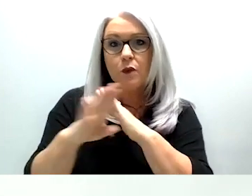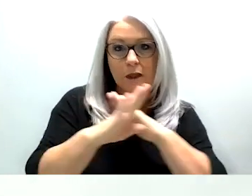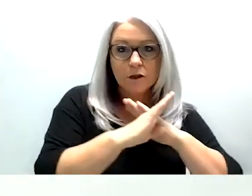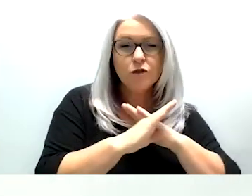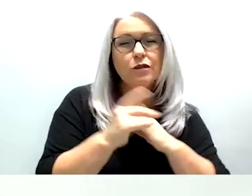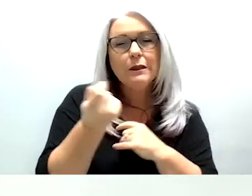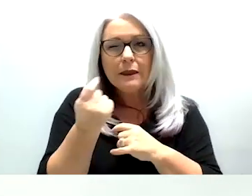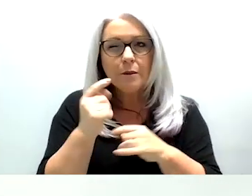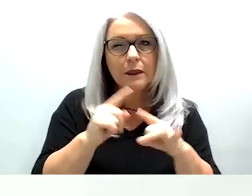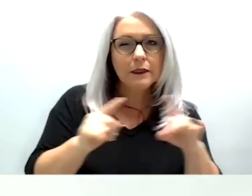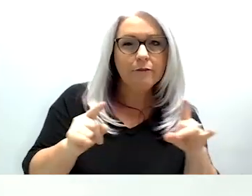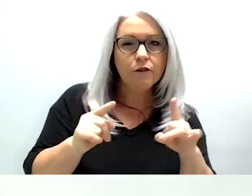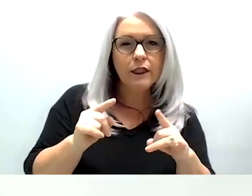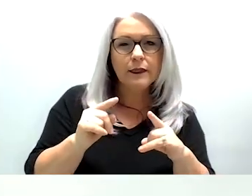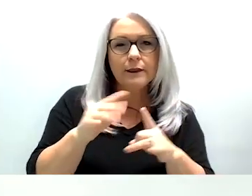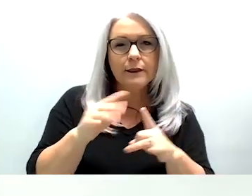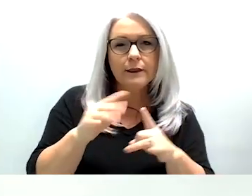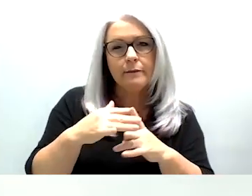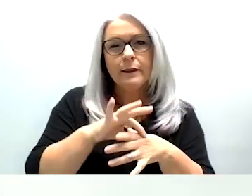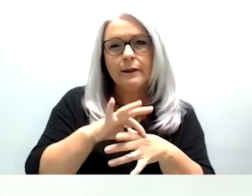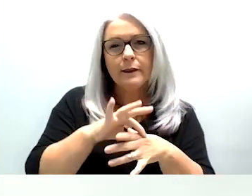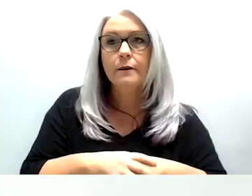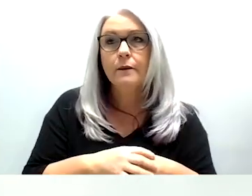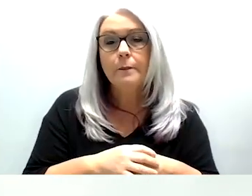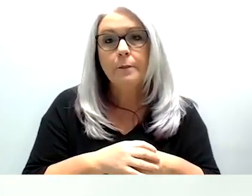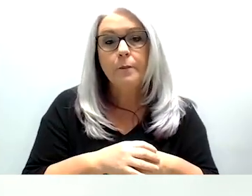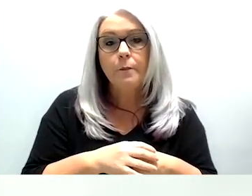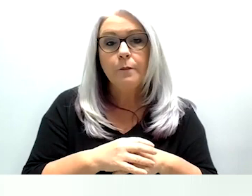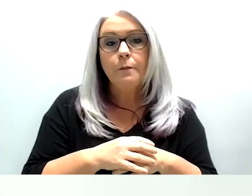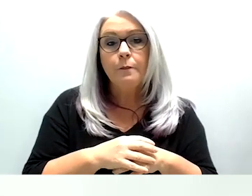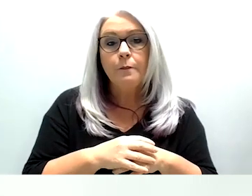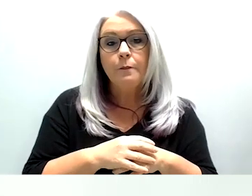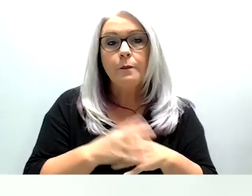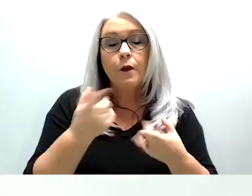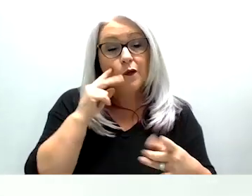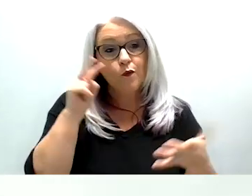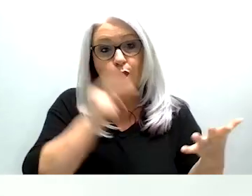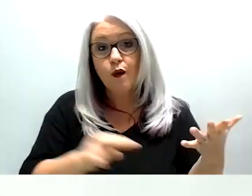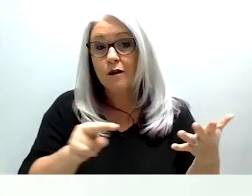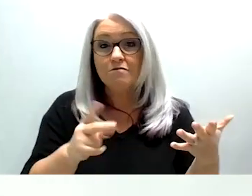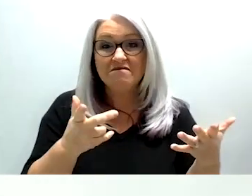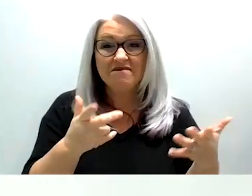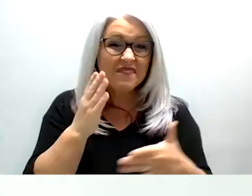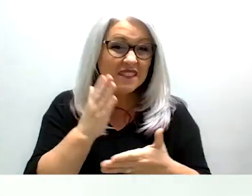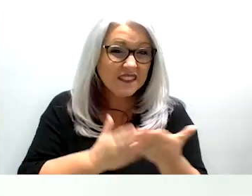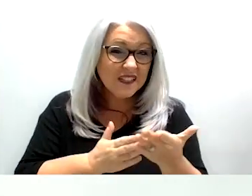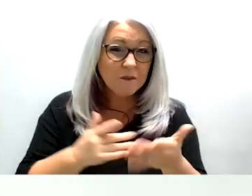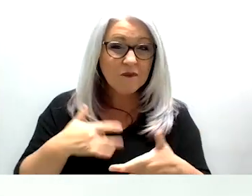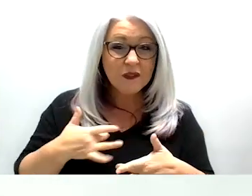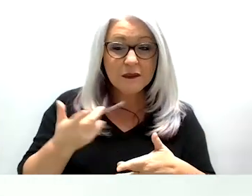So as you're looking into these things you might see some of these different laws used interchangeably. And a lot of the terms that I'm going to talk